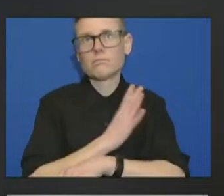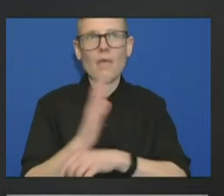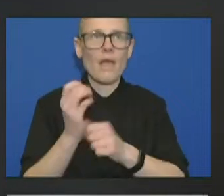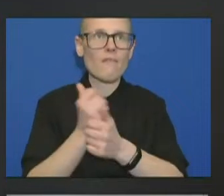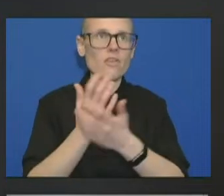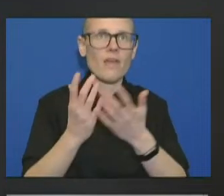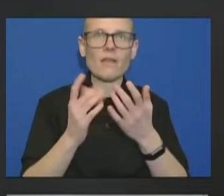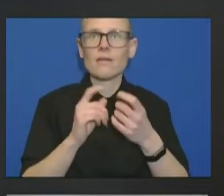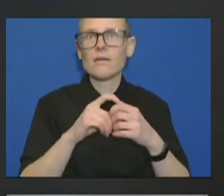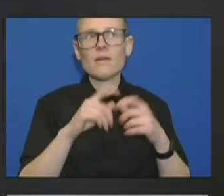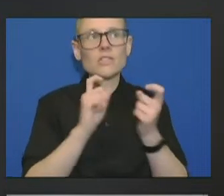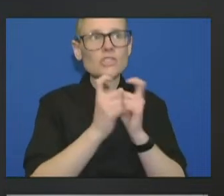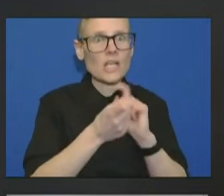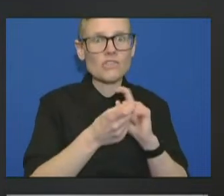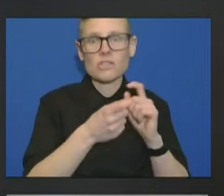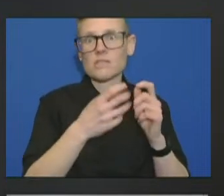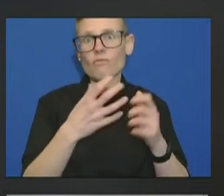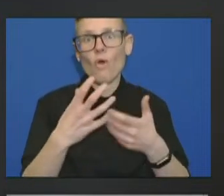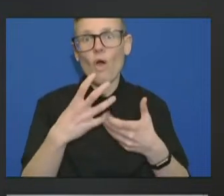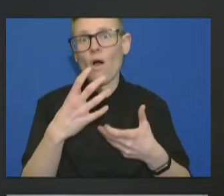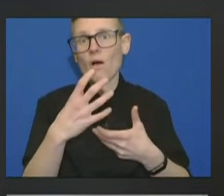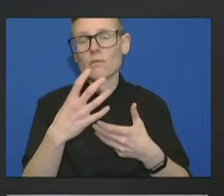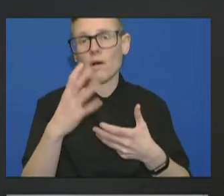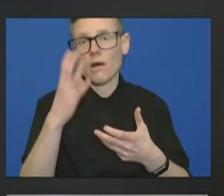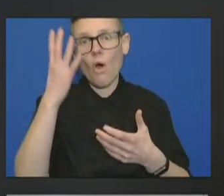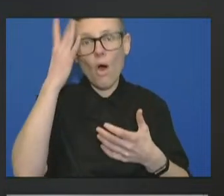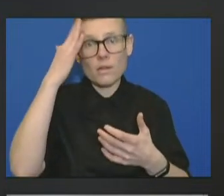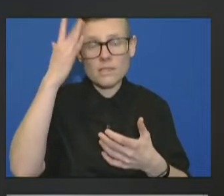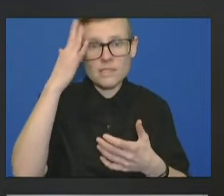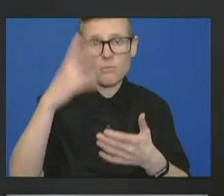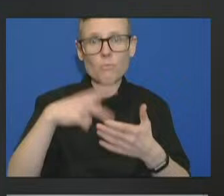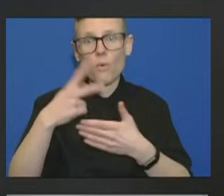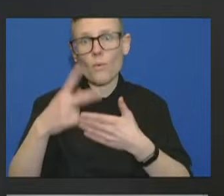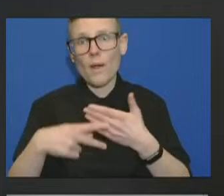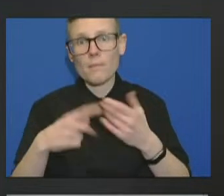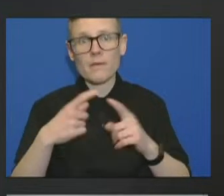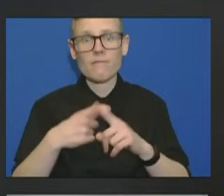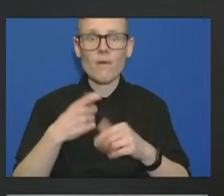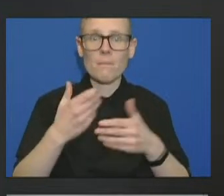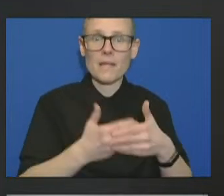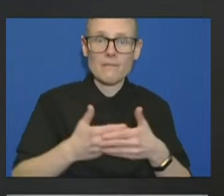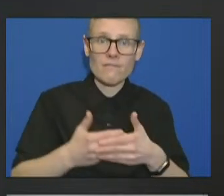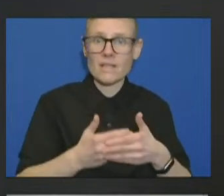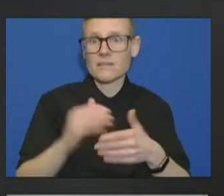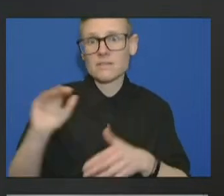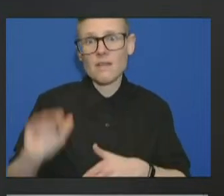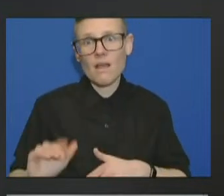we're going to get questions from everything from, you know,